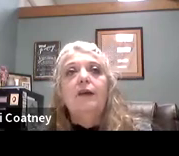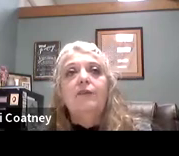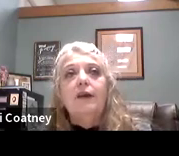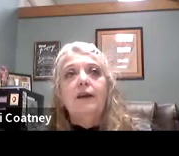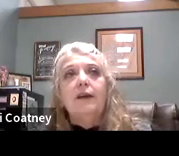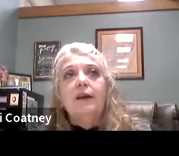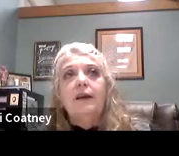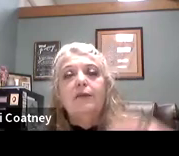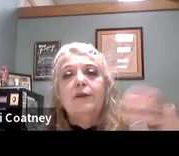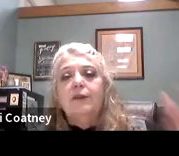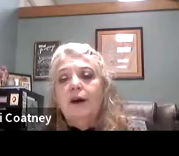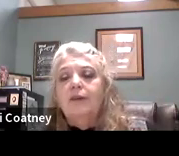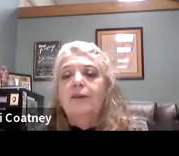So being a one income family with this need, his intake of nutrition decreased.